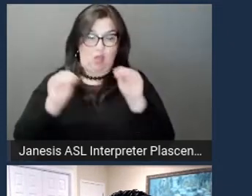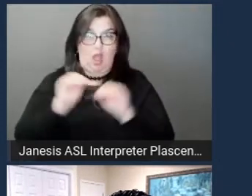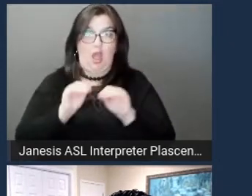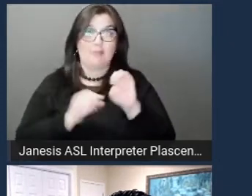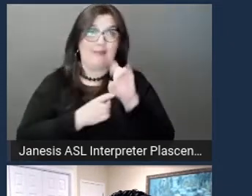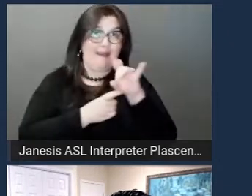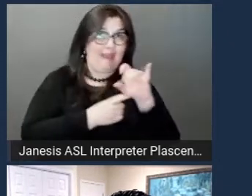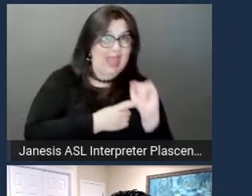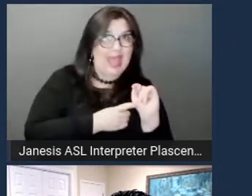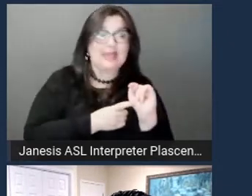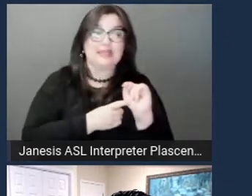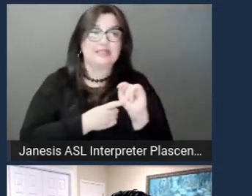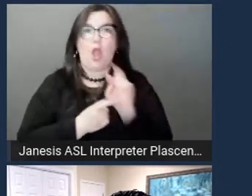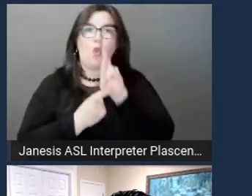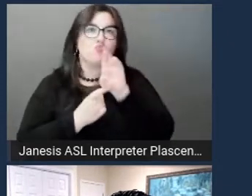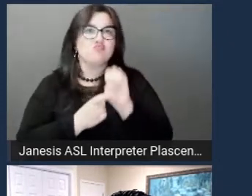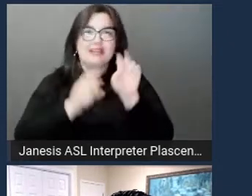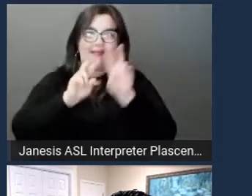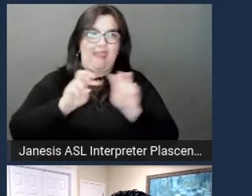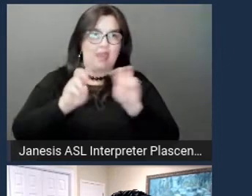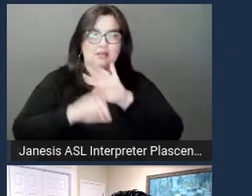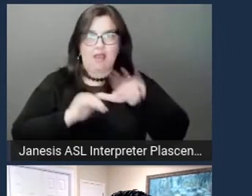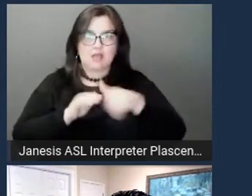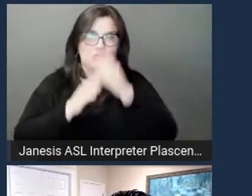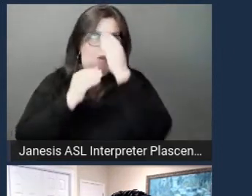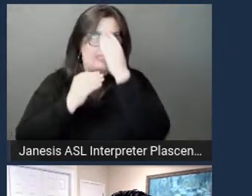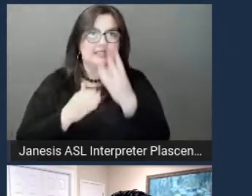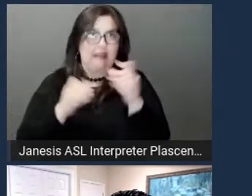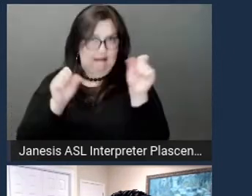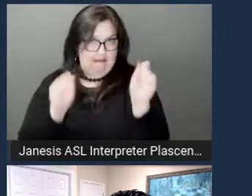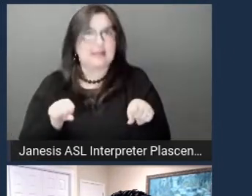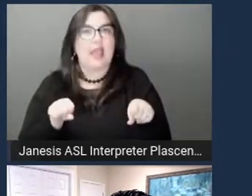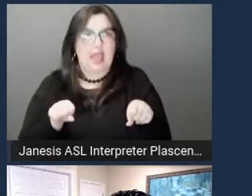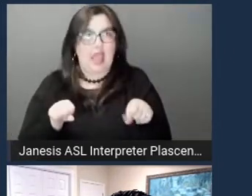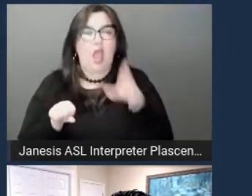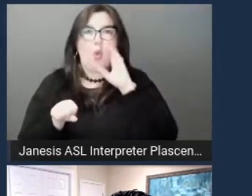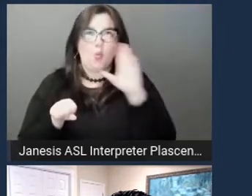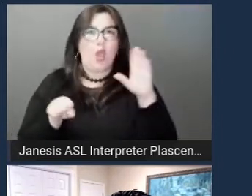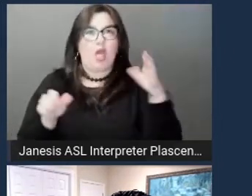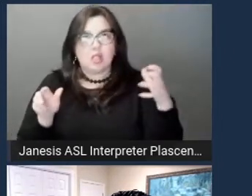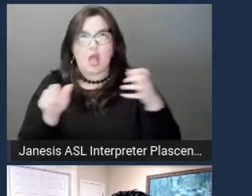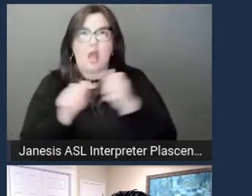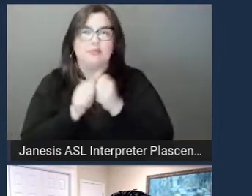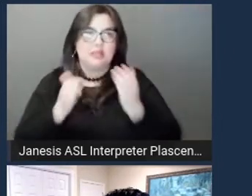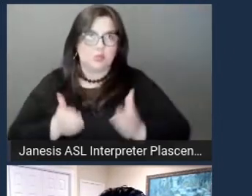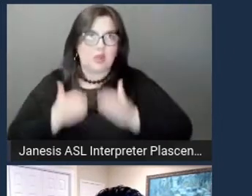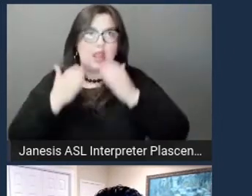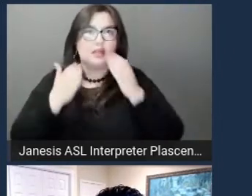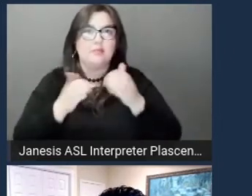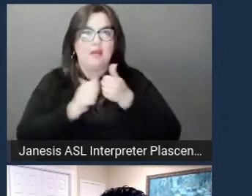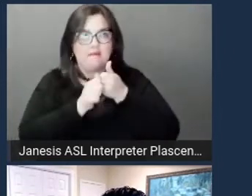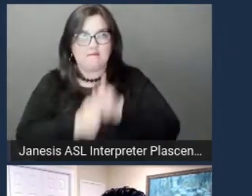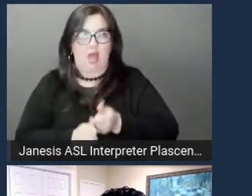all of the data that I have provided. It's going to come up with new and updated recommendations based on whatever that I choose.